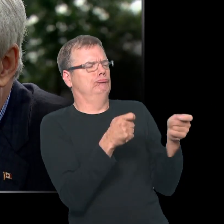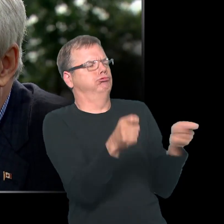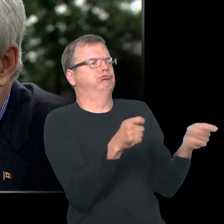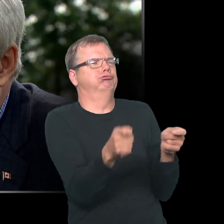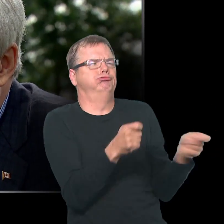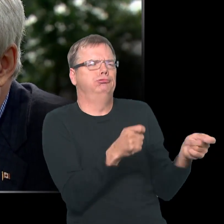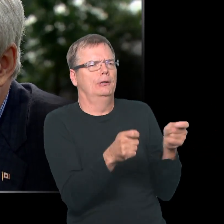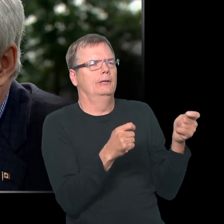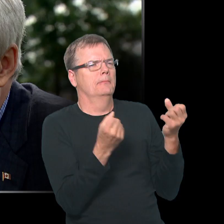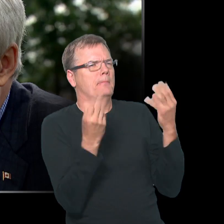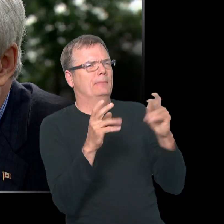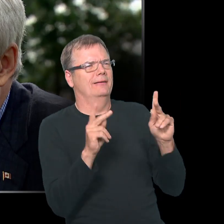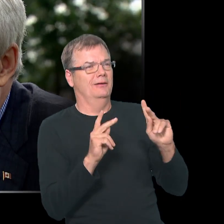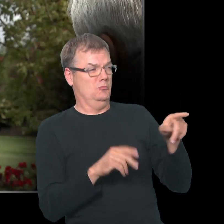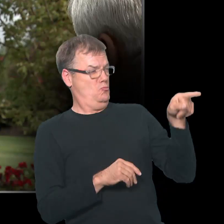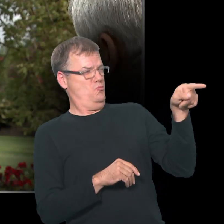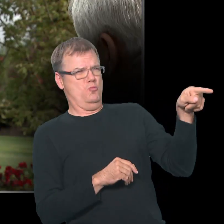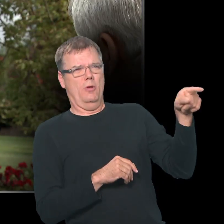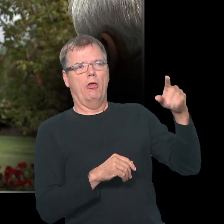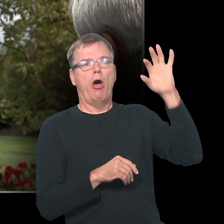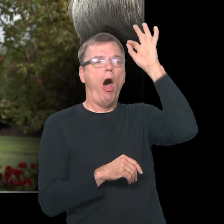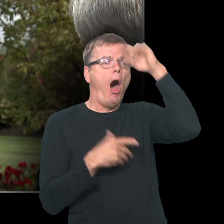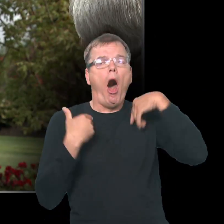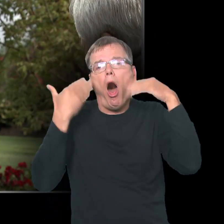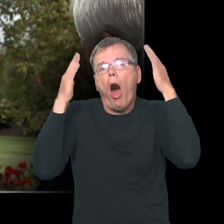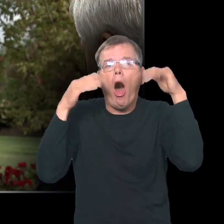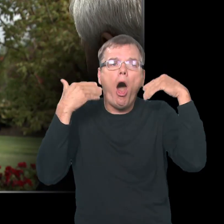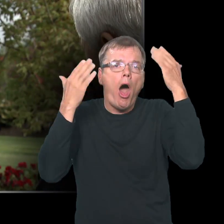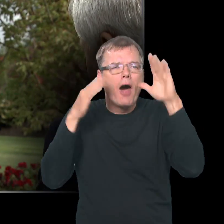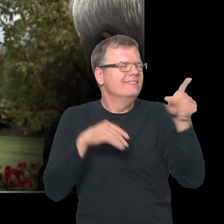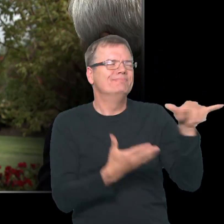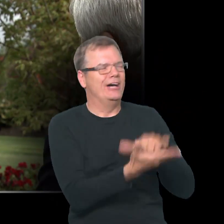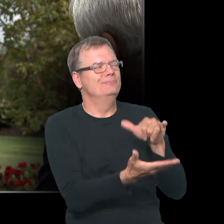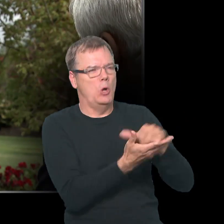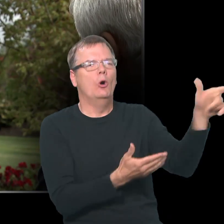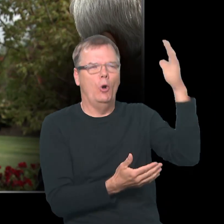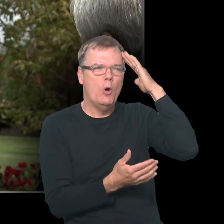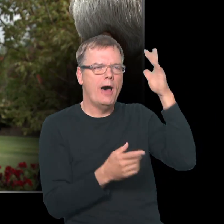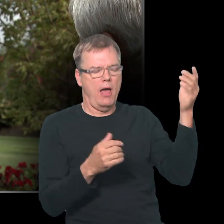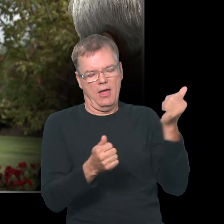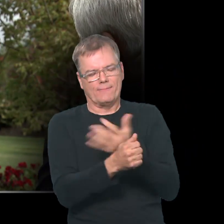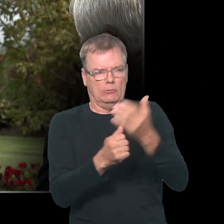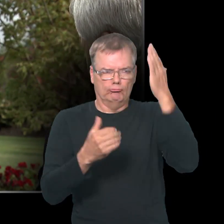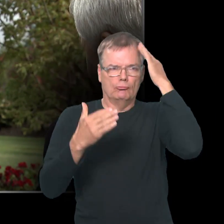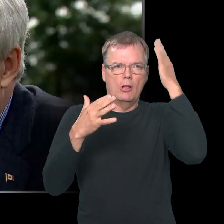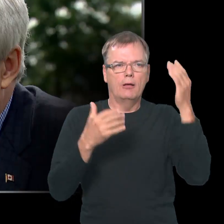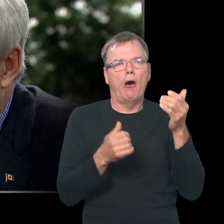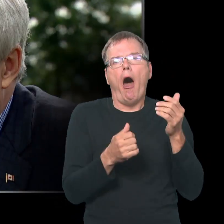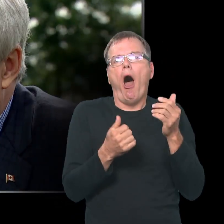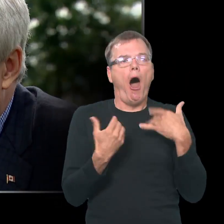as a bit of a control freak. And that's why a lot of people can't understand why you didn't know what was going on.